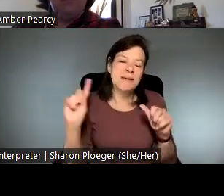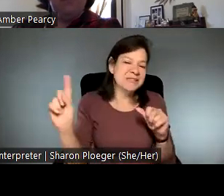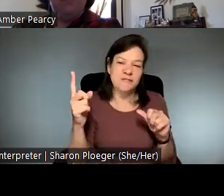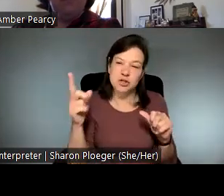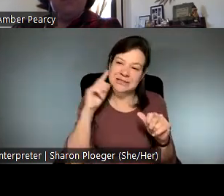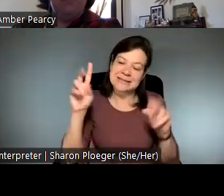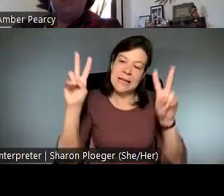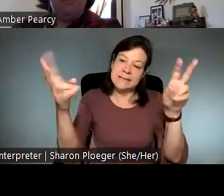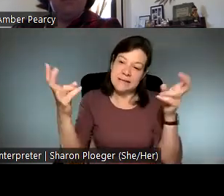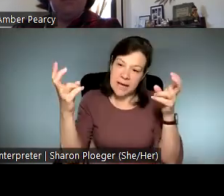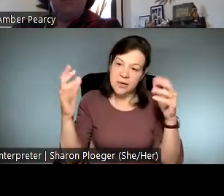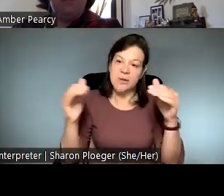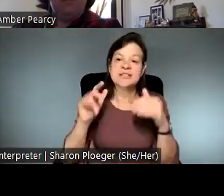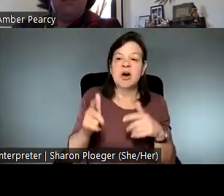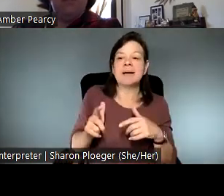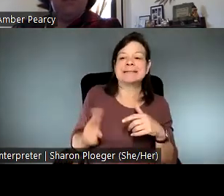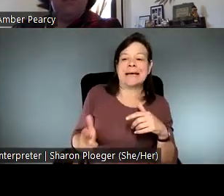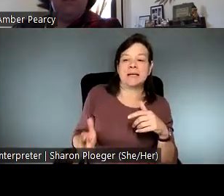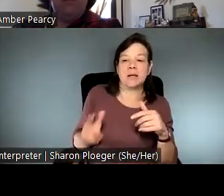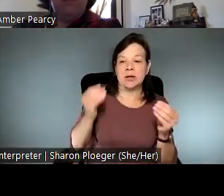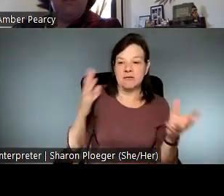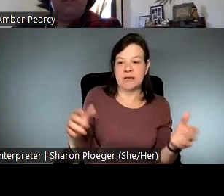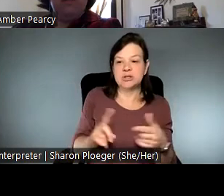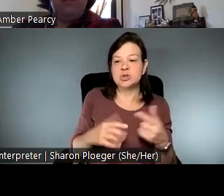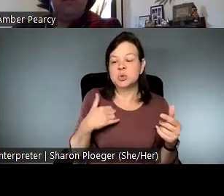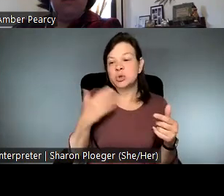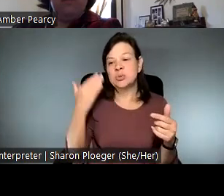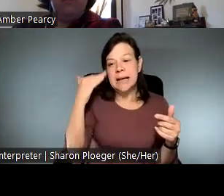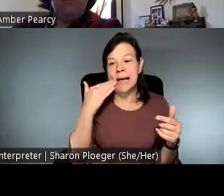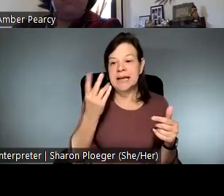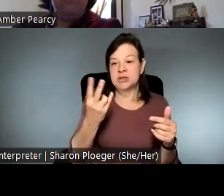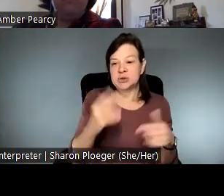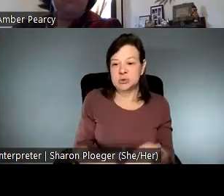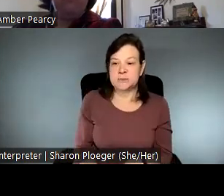These are secondary details. Let's use heading two. So I'm just highlighting right now